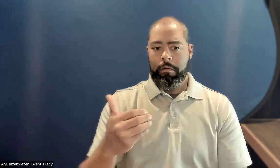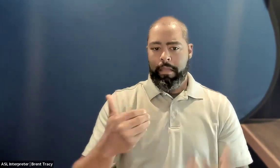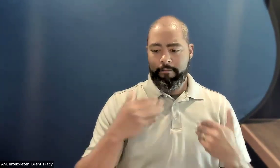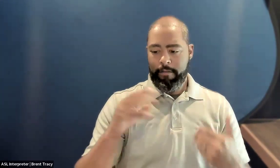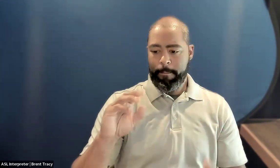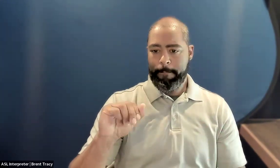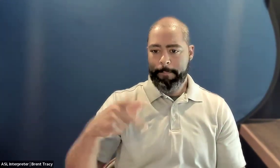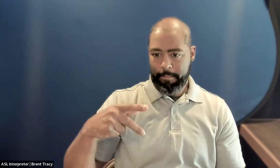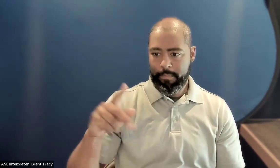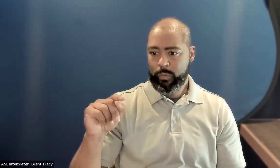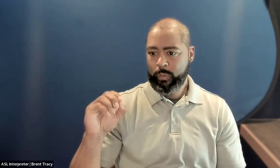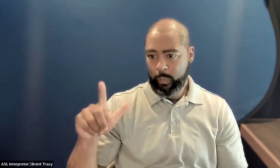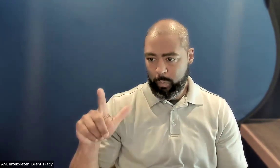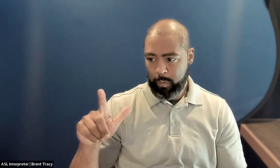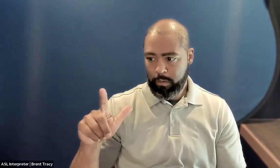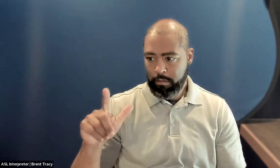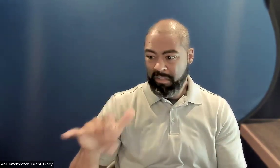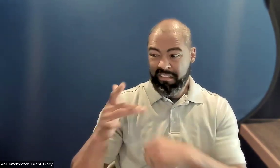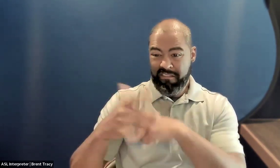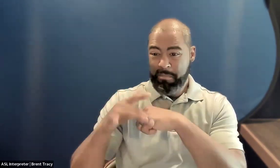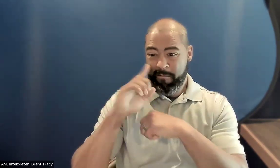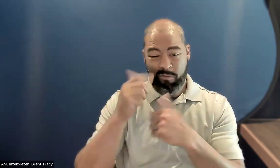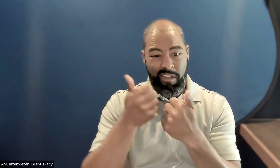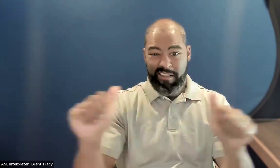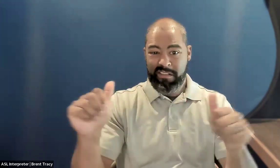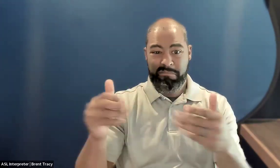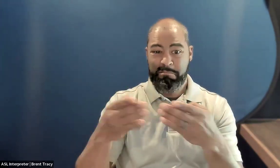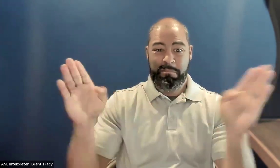There would always be the option of the proponent to conduct a